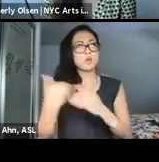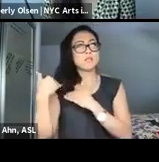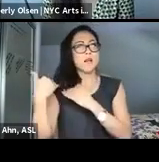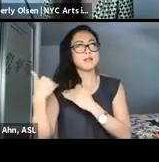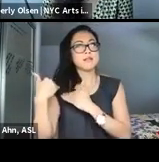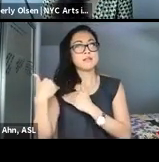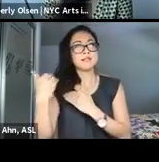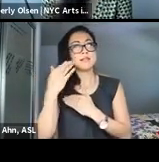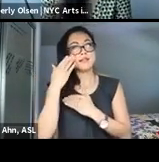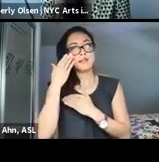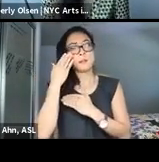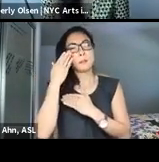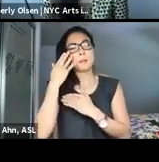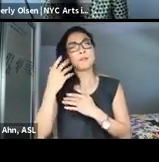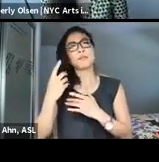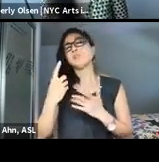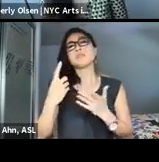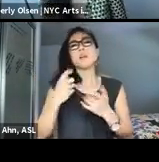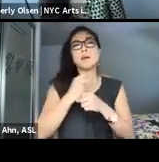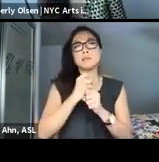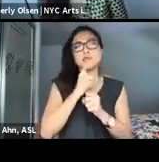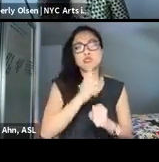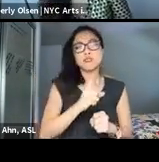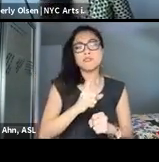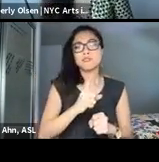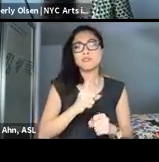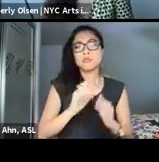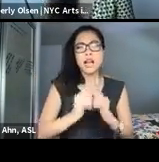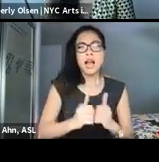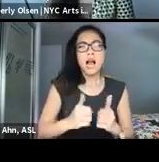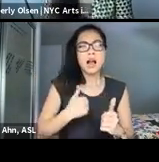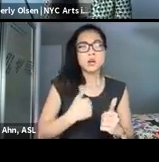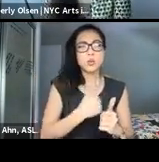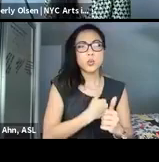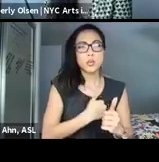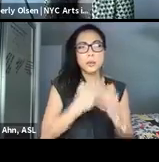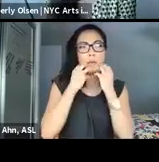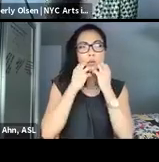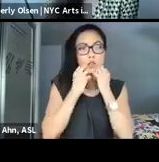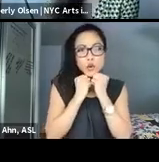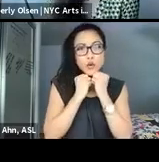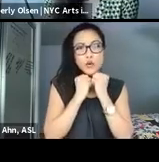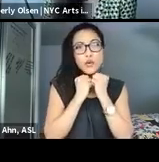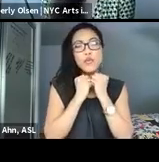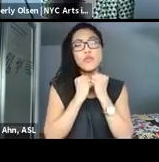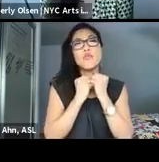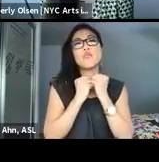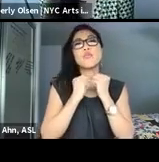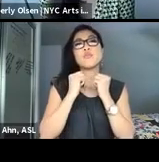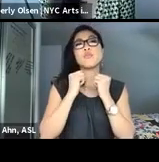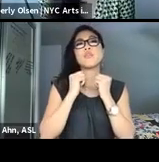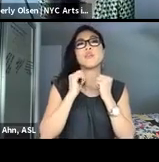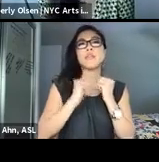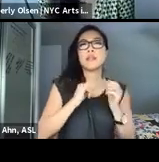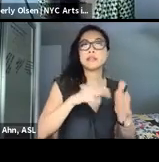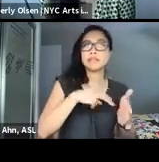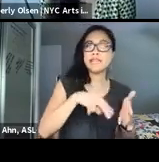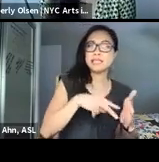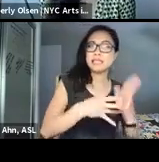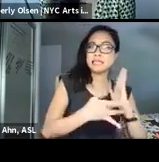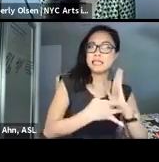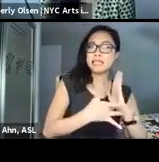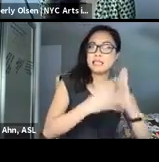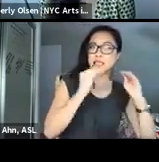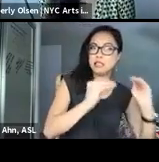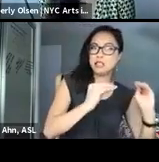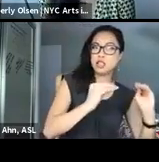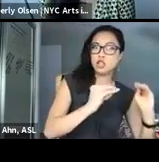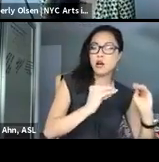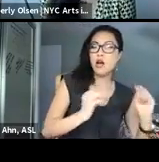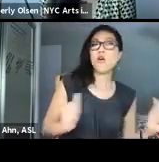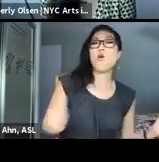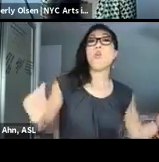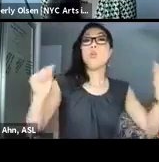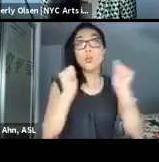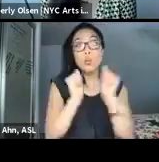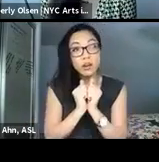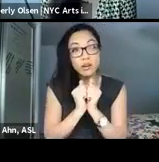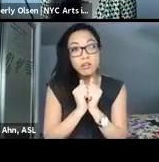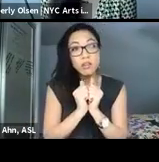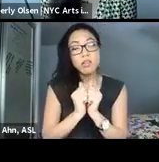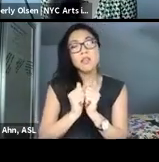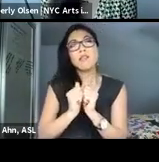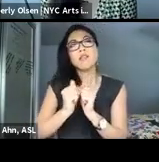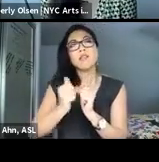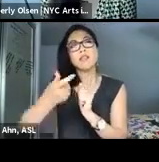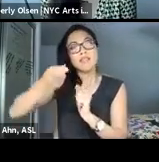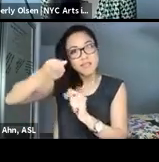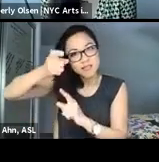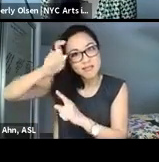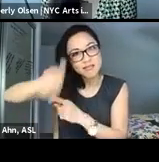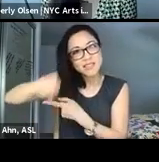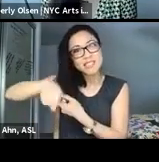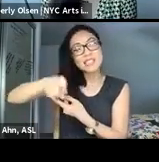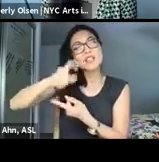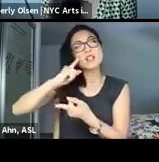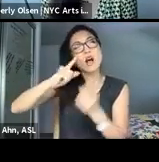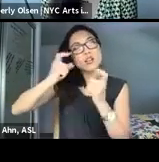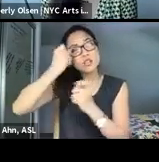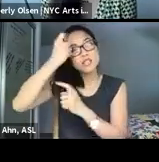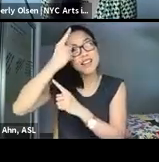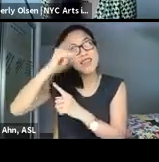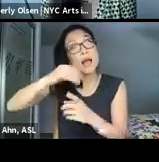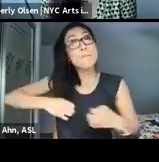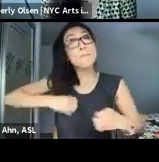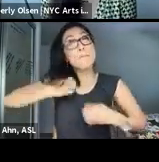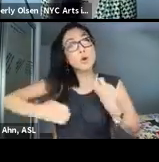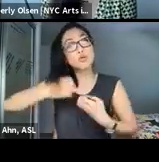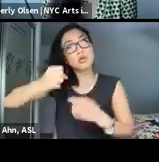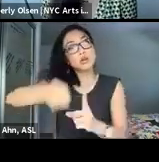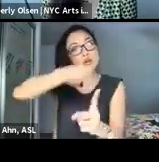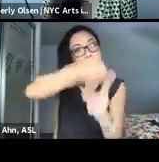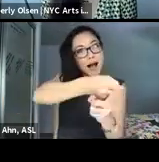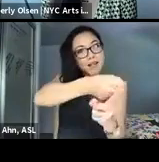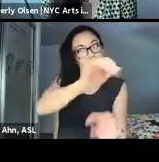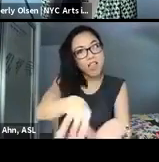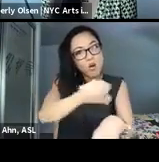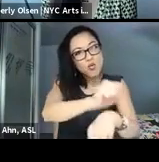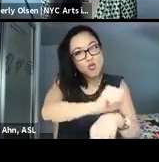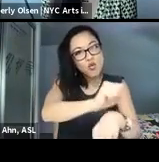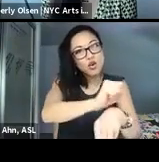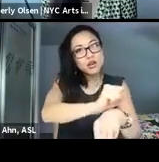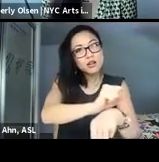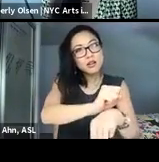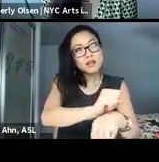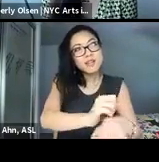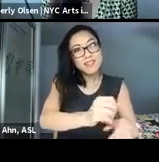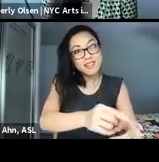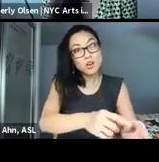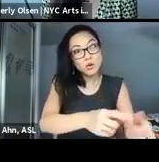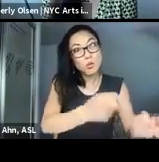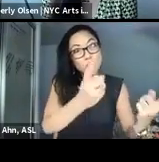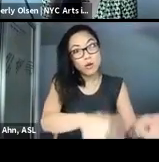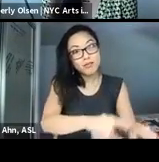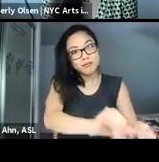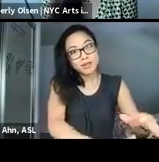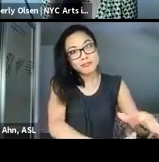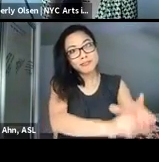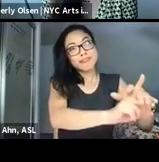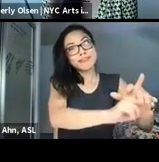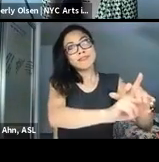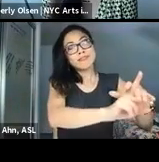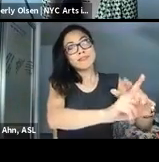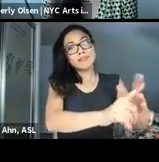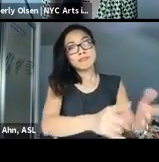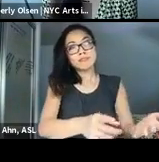strength in technique of that mean co-and it triggers of and that teachers aren't always